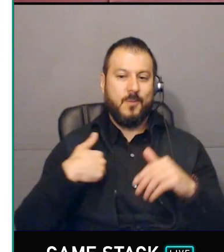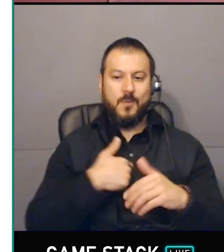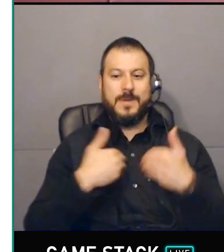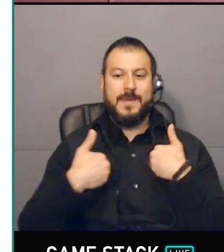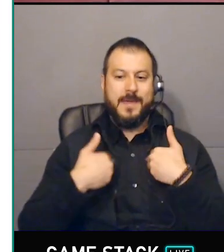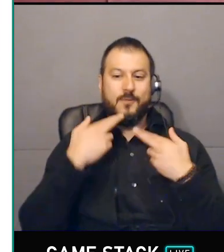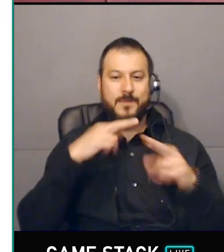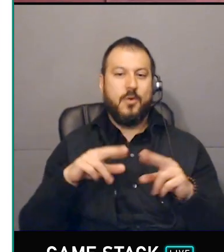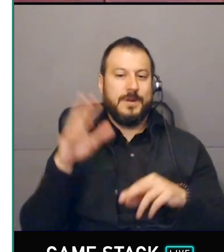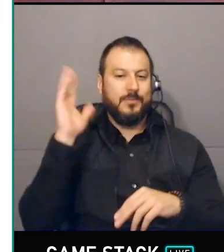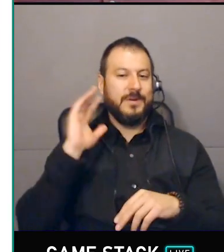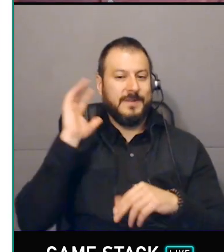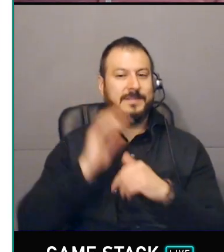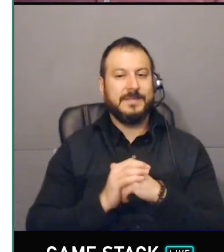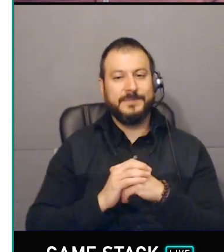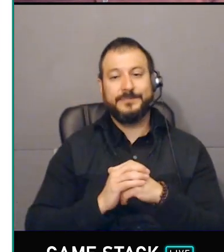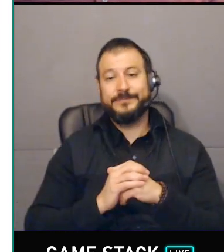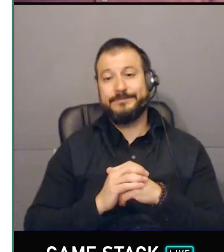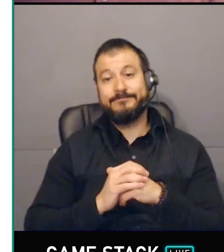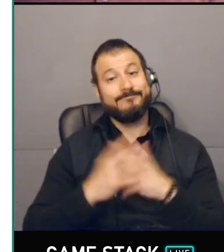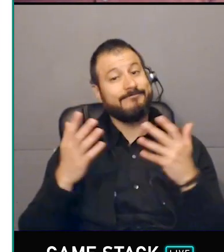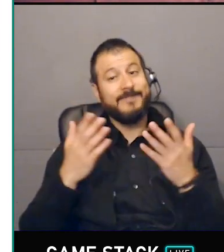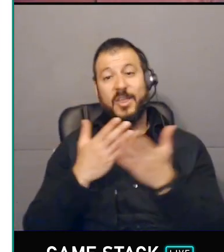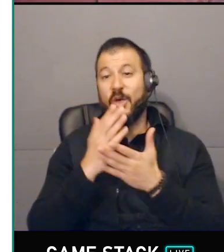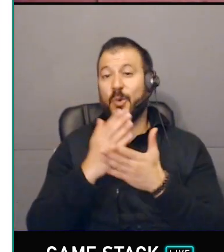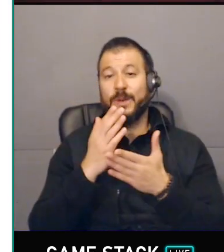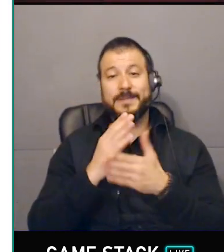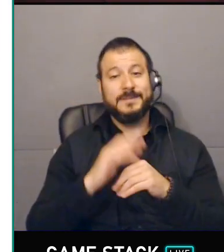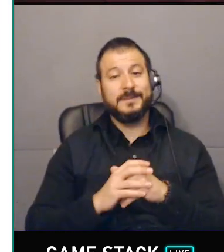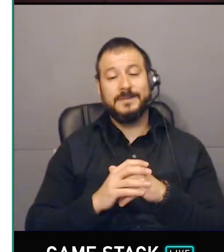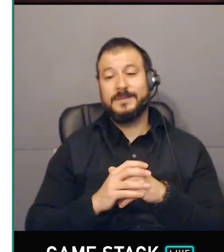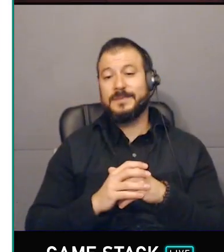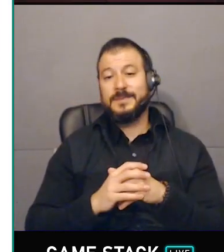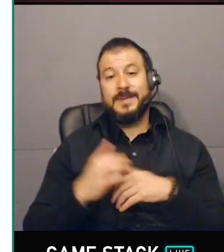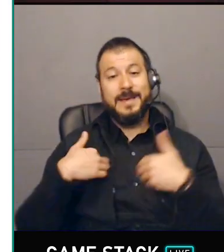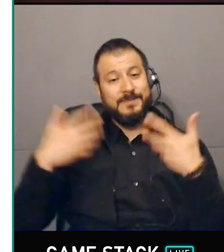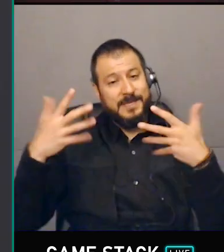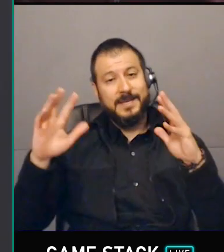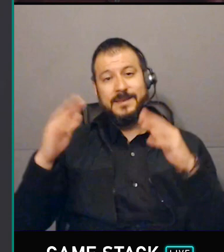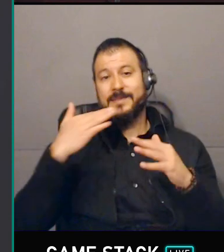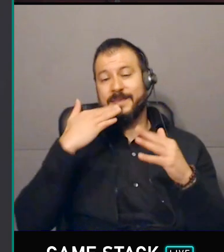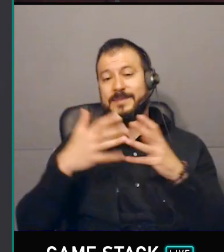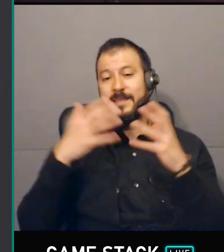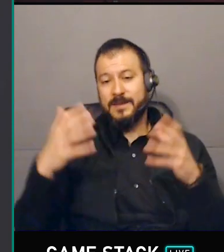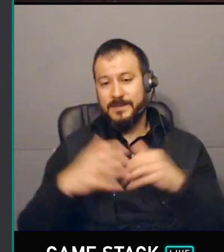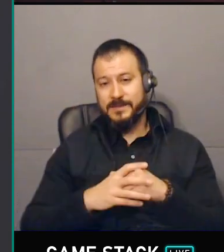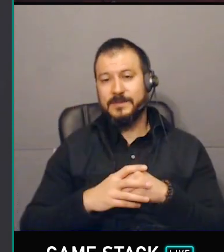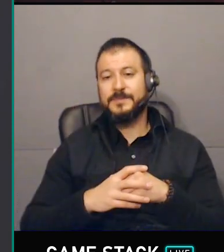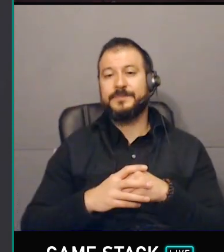reported previously. Alright, so with that I'm done. Thanks a lot. Please see our developer web page for